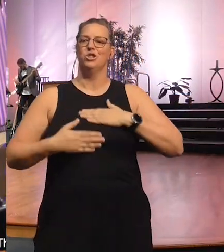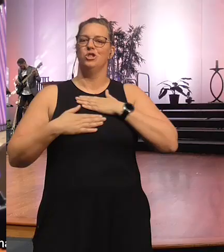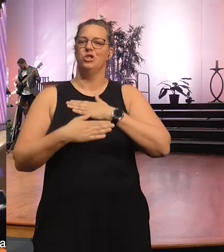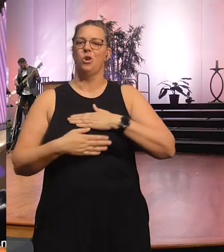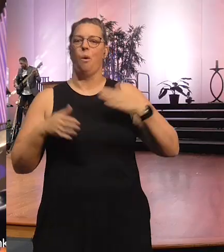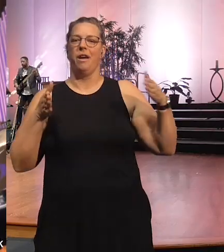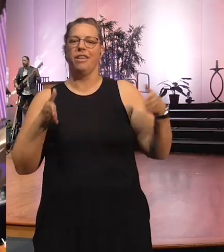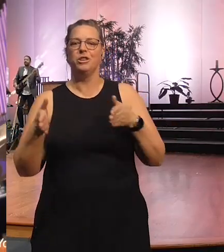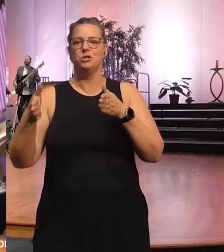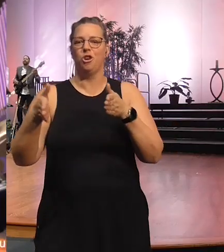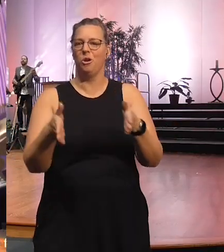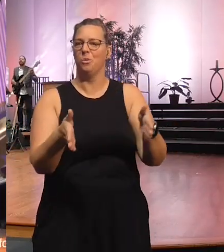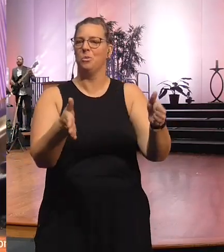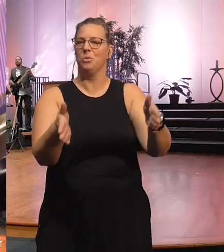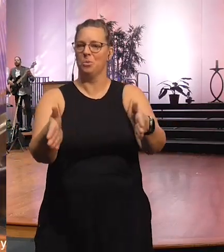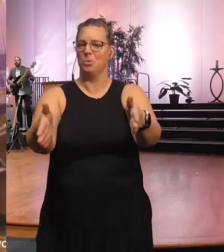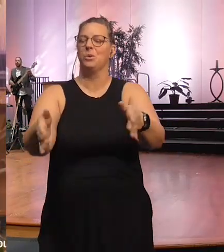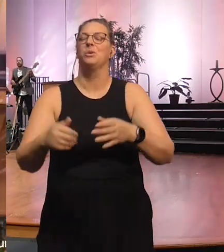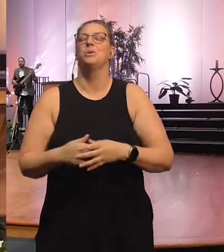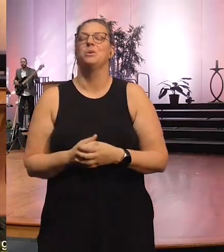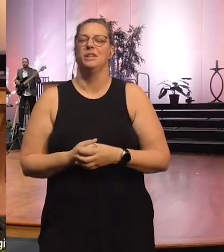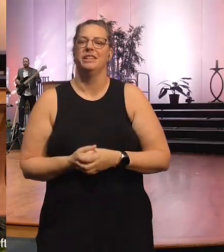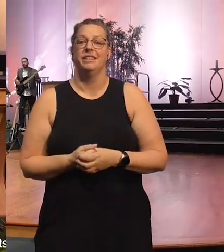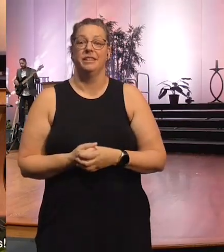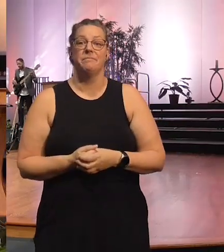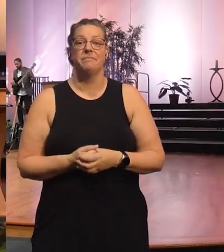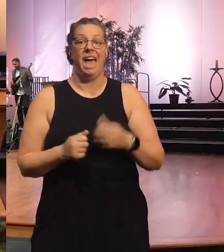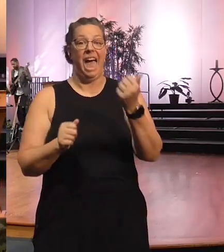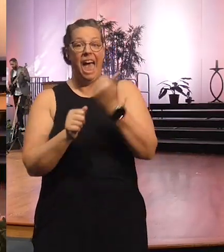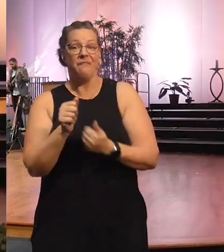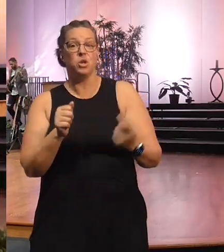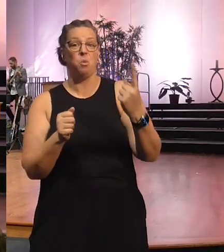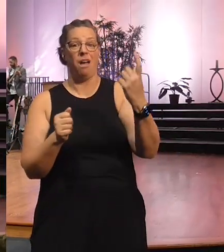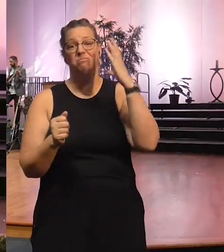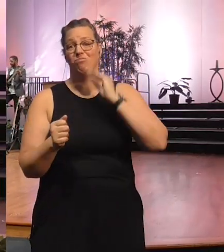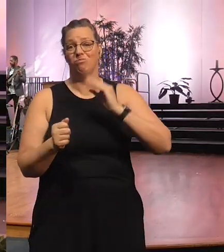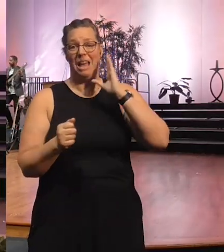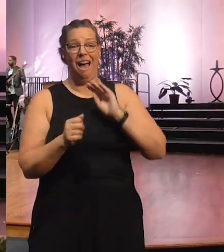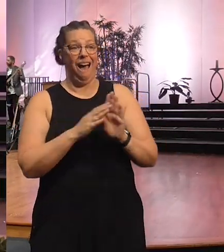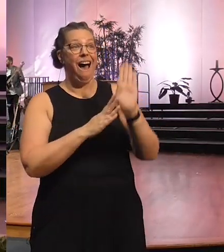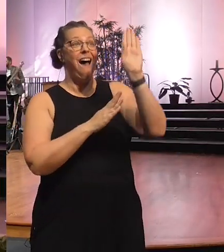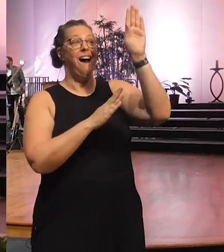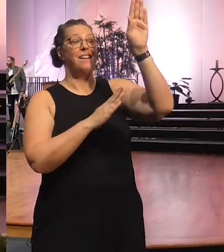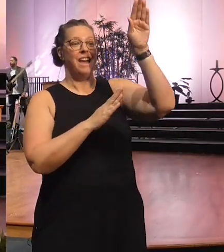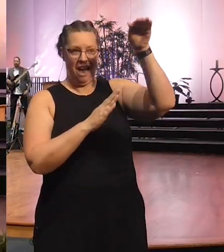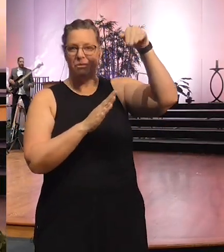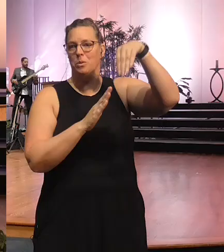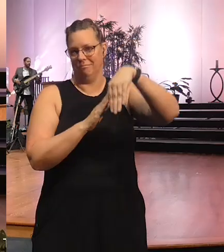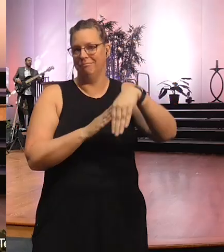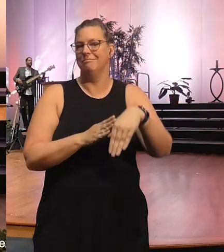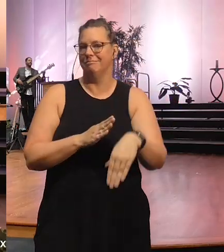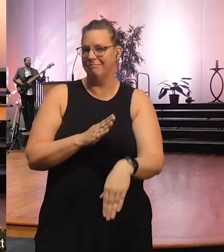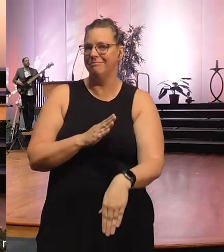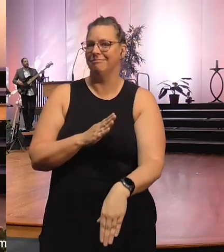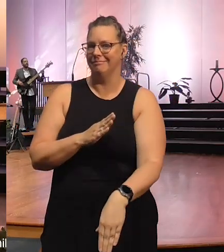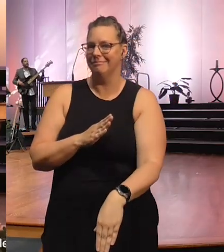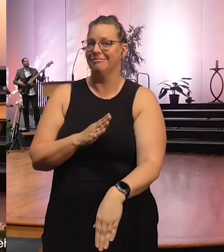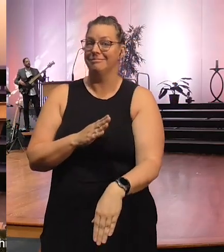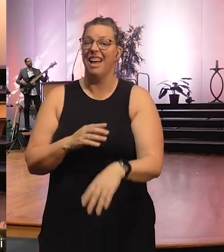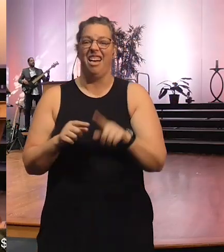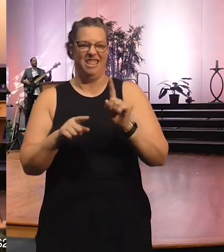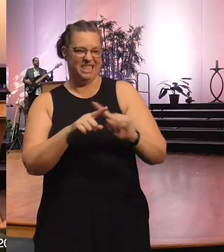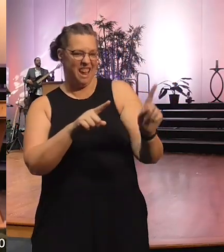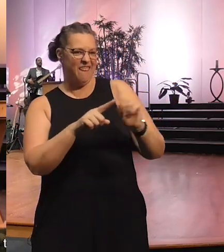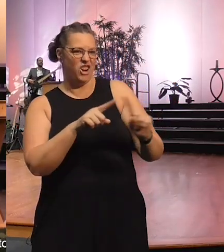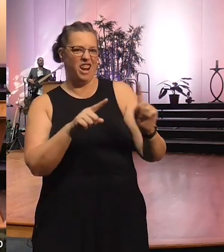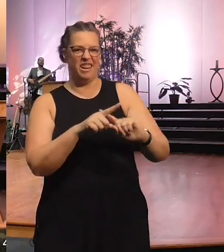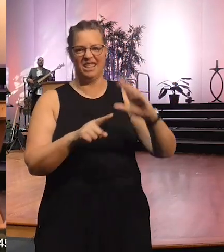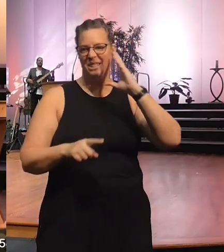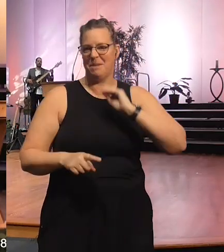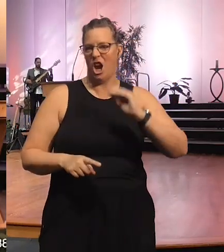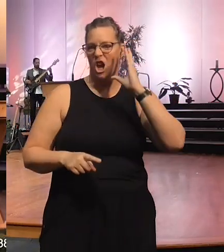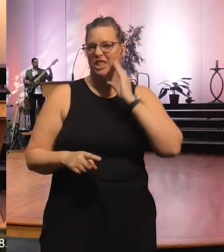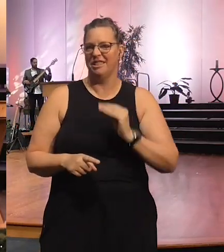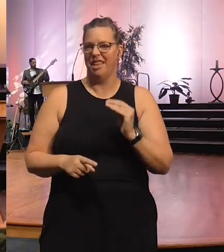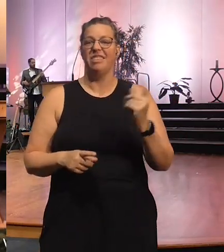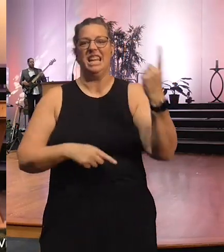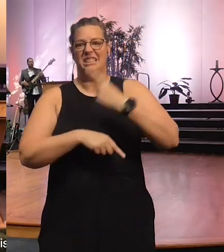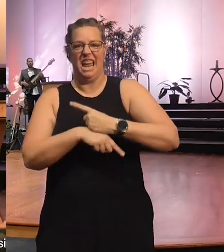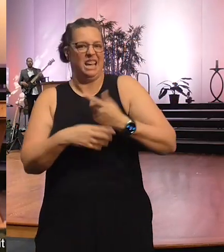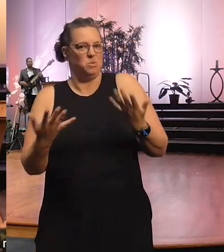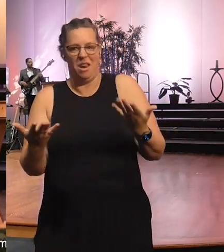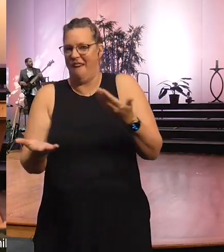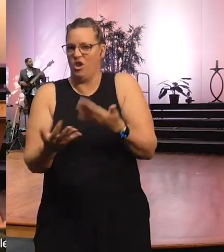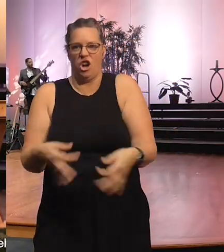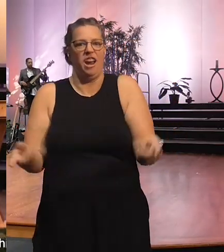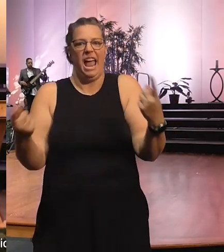enjoy the show everybody gets high everybody gets low these are the days when anything goes every